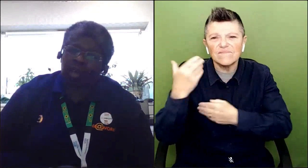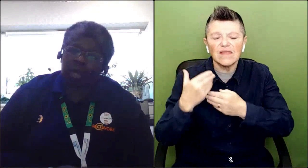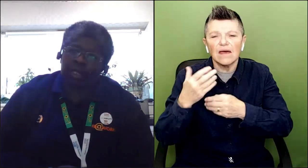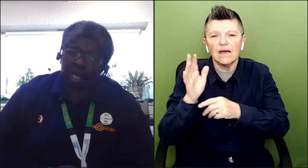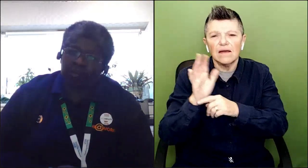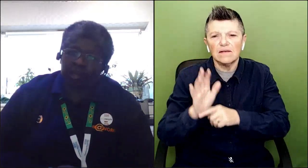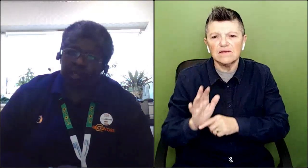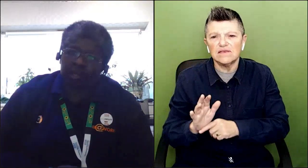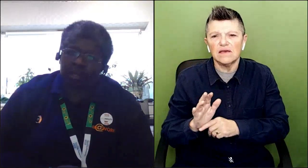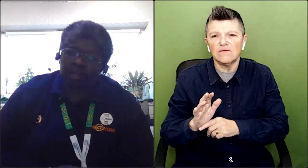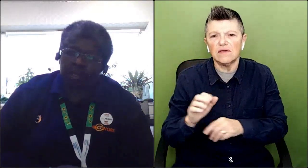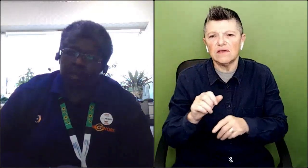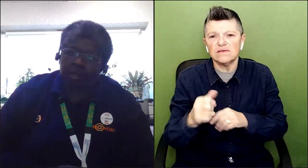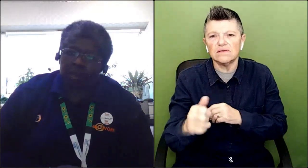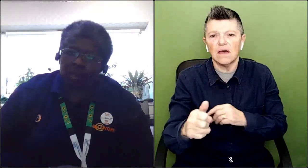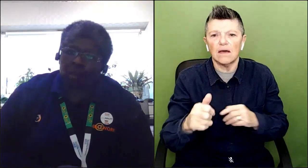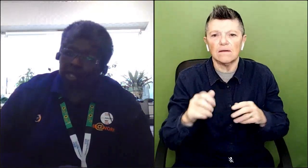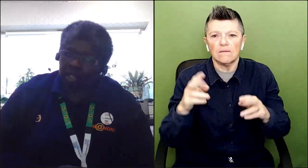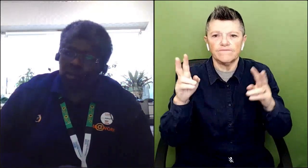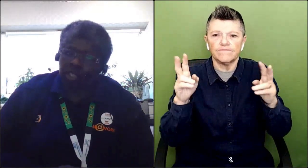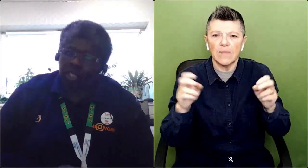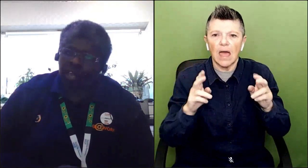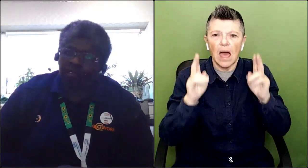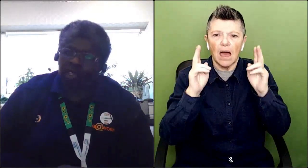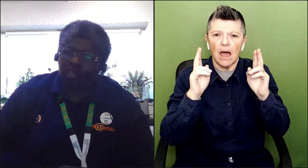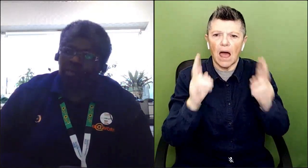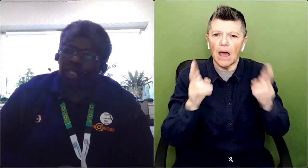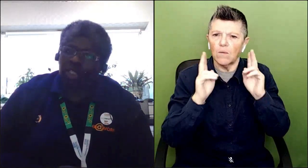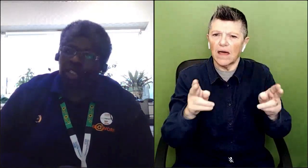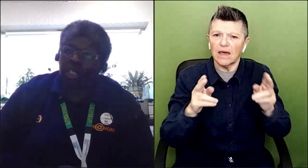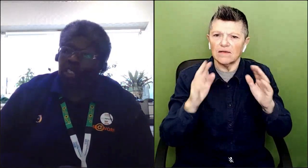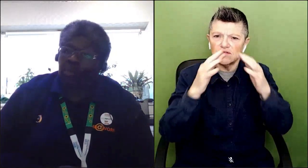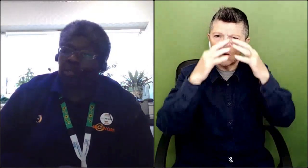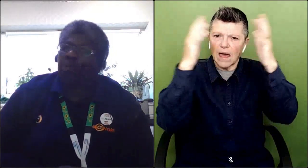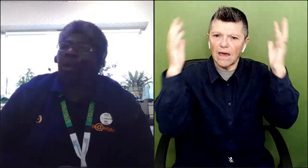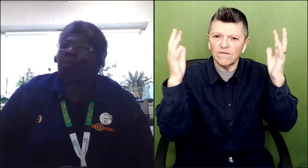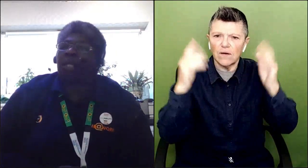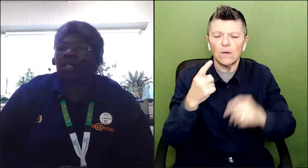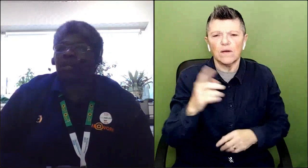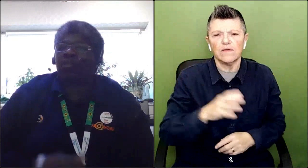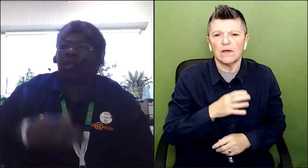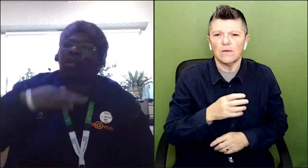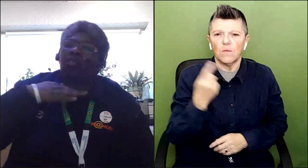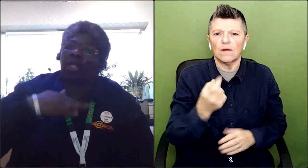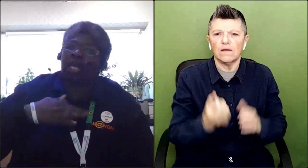Highway to Heaven, one of the episodes featured a gentleman that was paraplegic from the neck